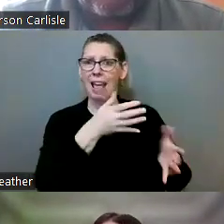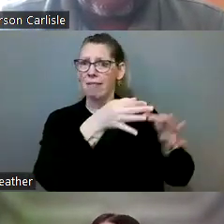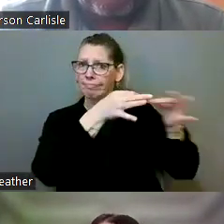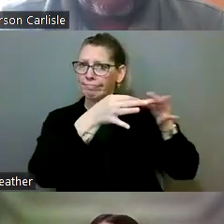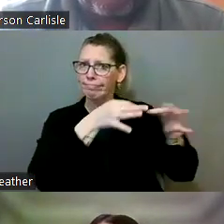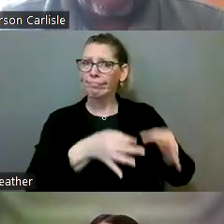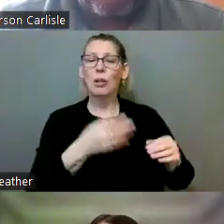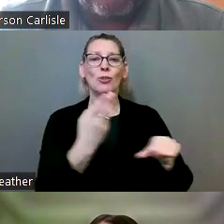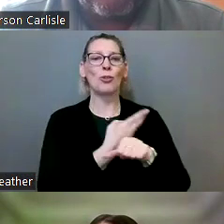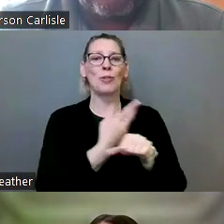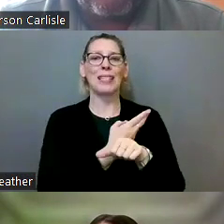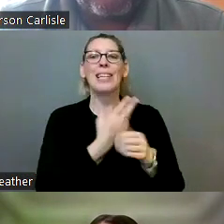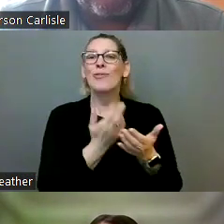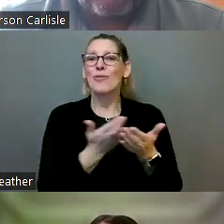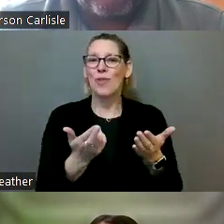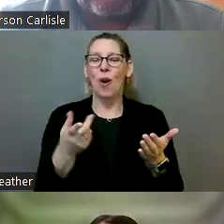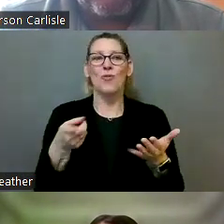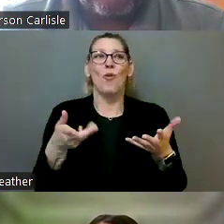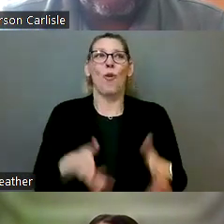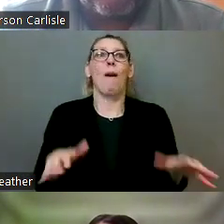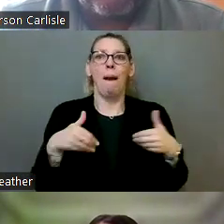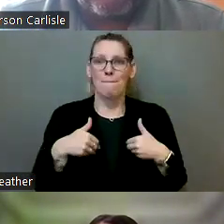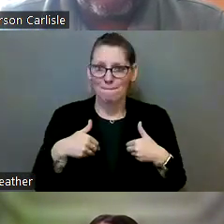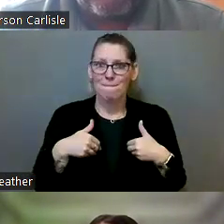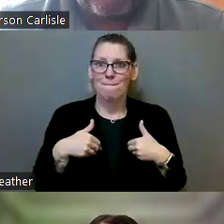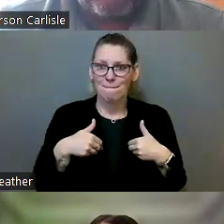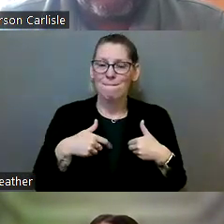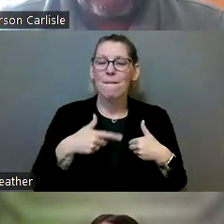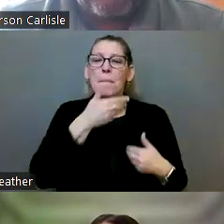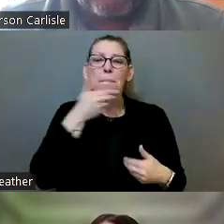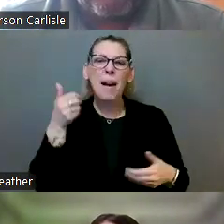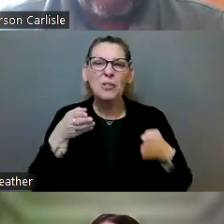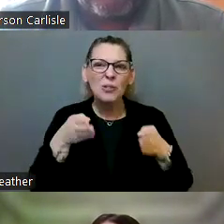resource that resources that you do have in the best way in order to reach certain